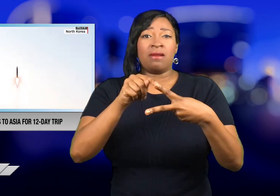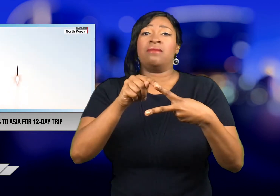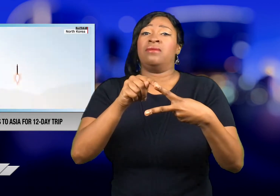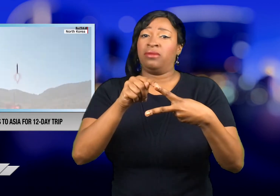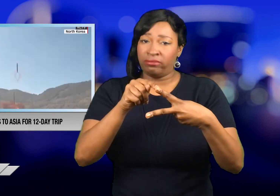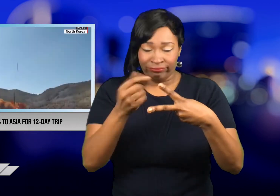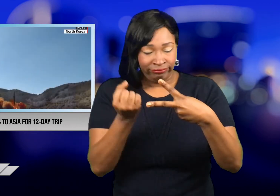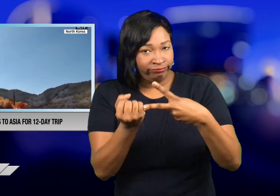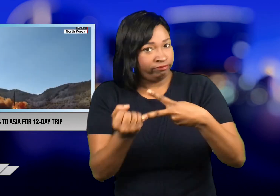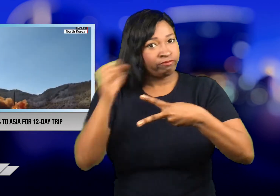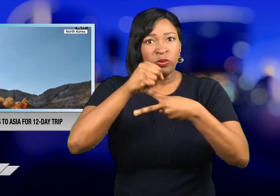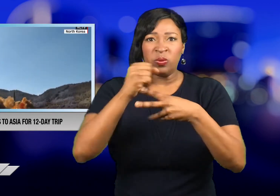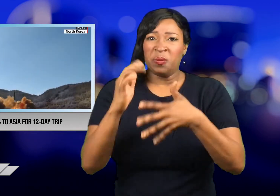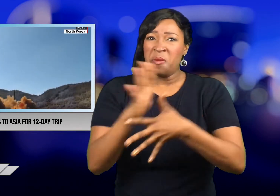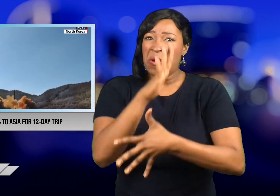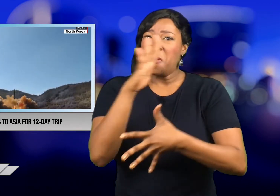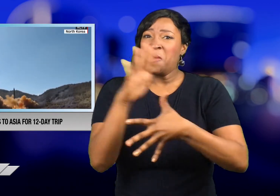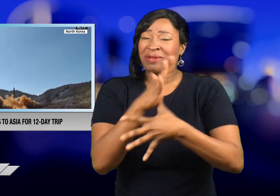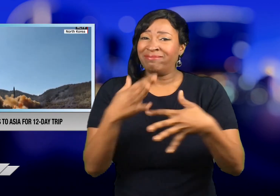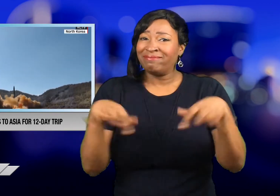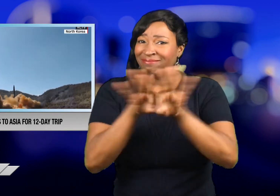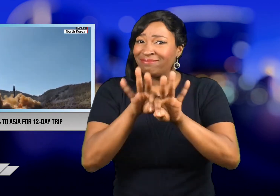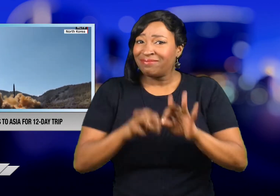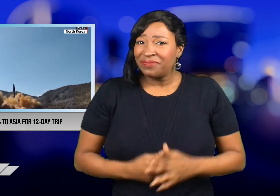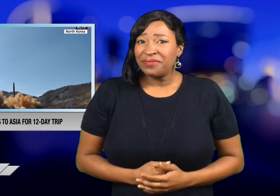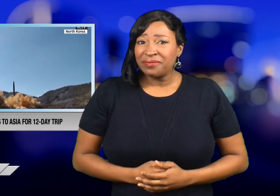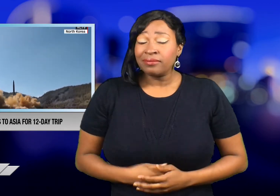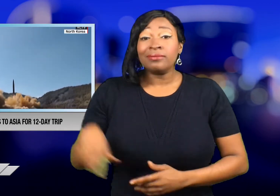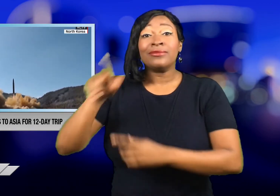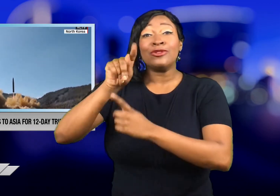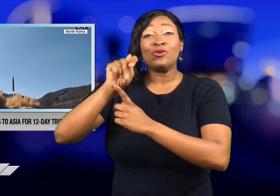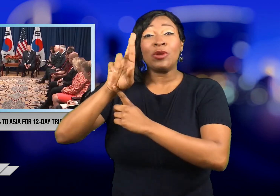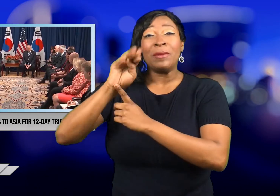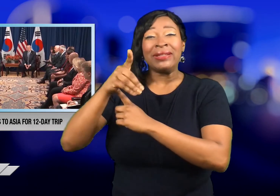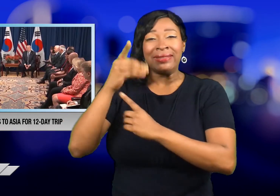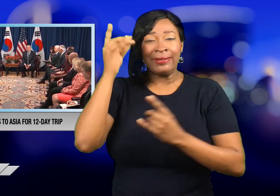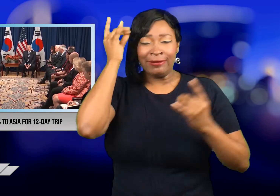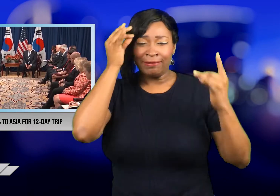is a top priority. Trump is considering